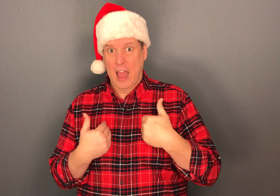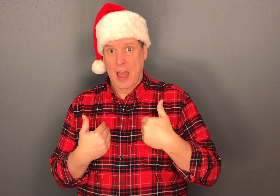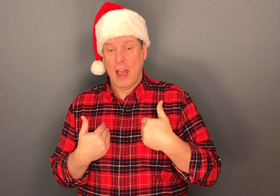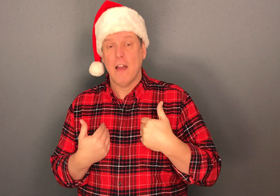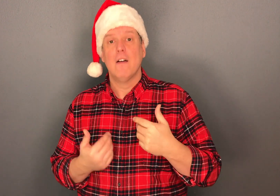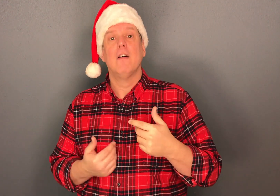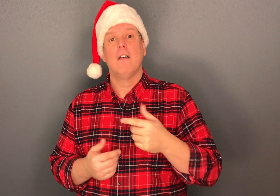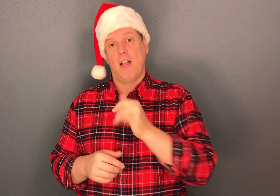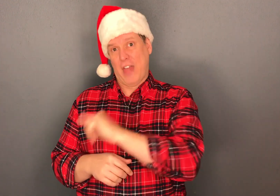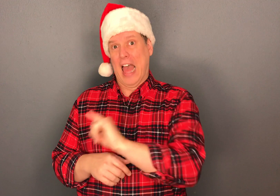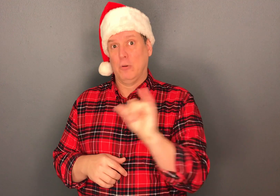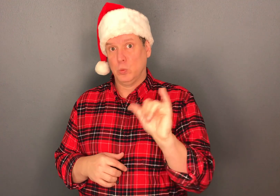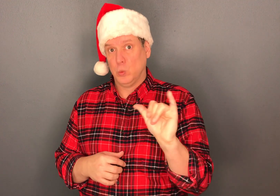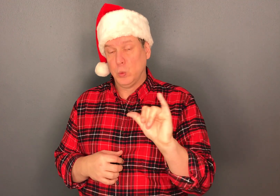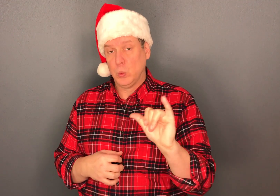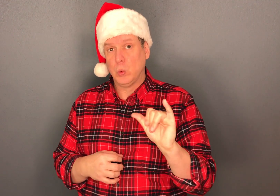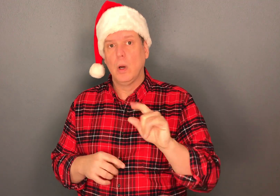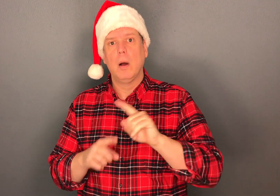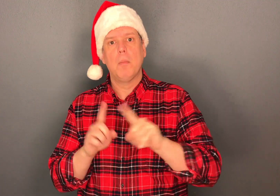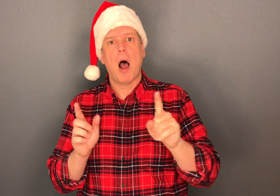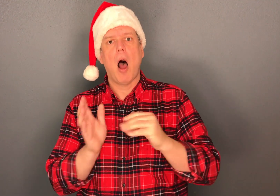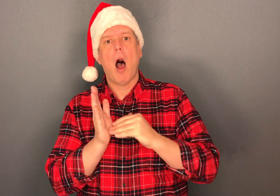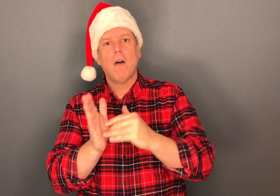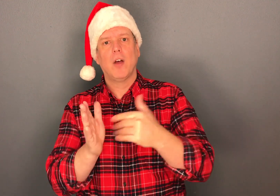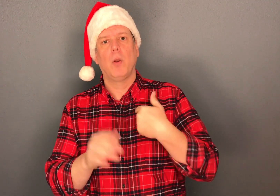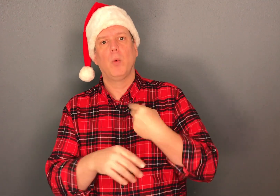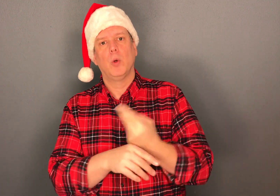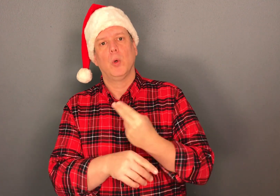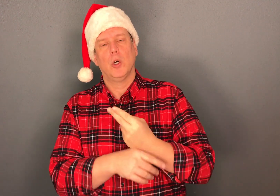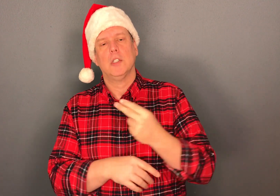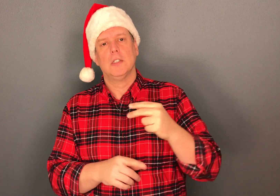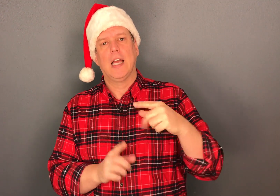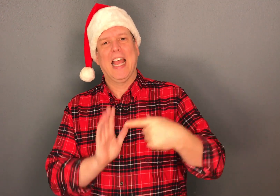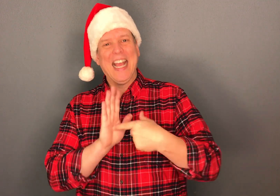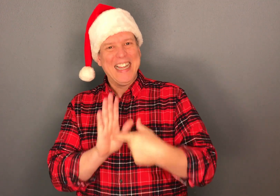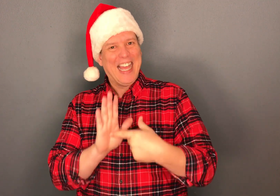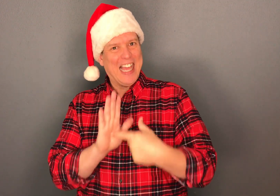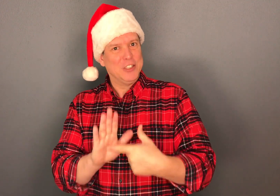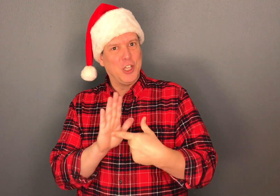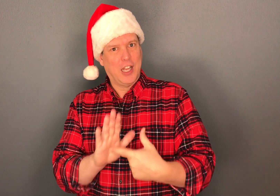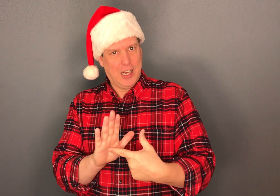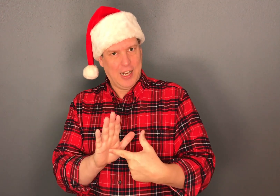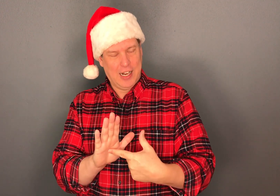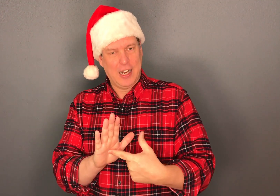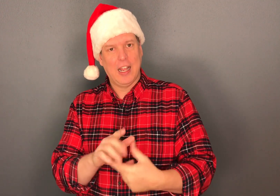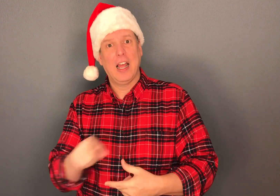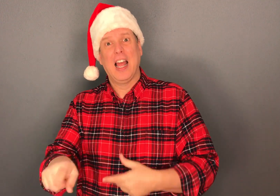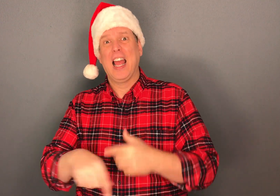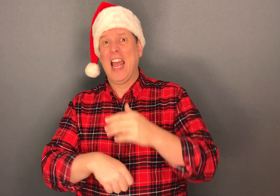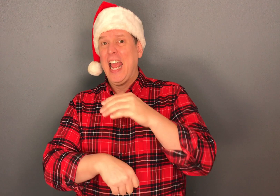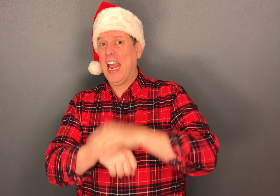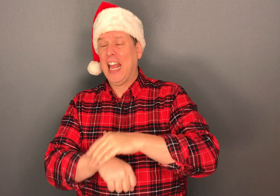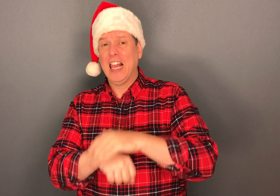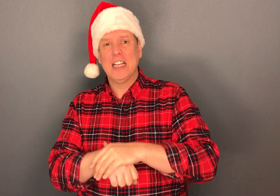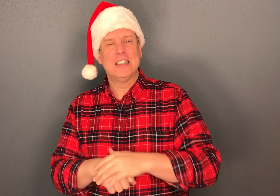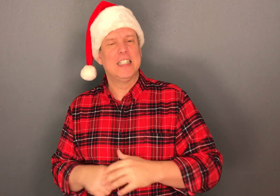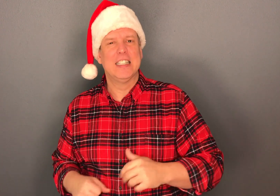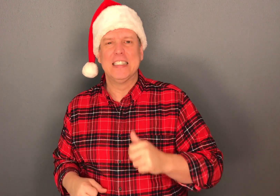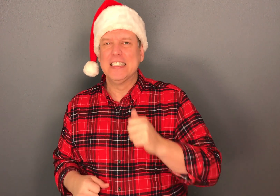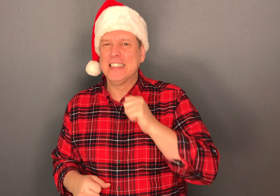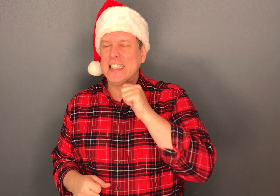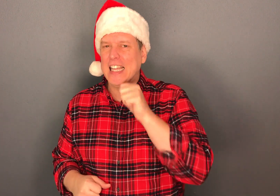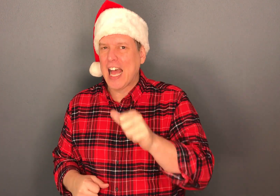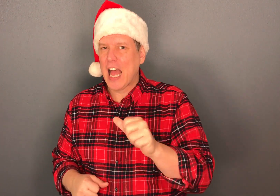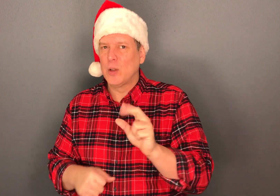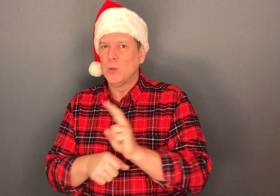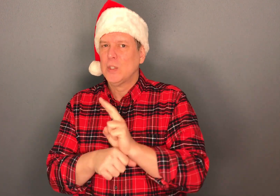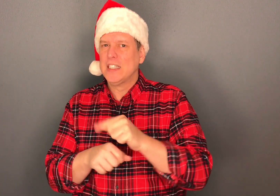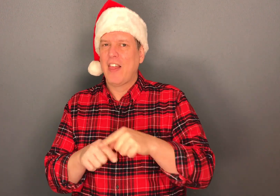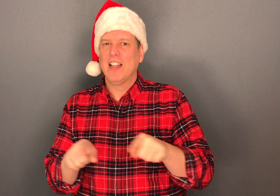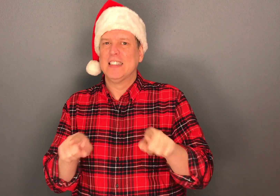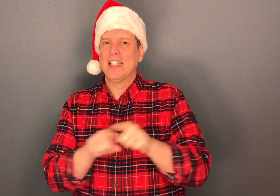constructive action and ASL and English both have constructed action but ASL is